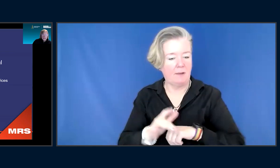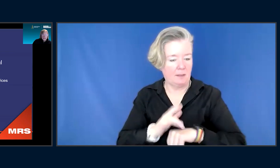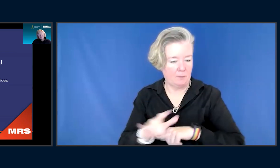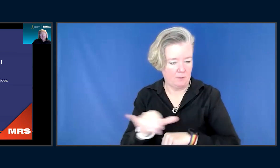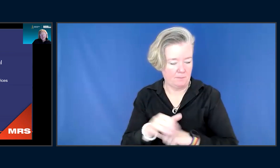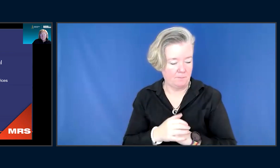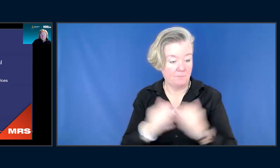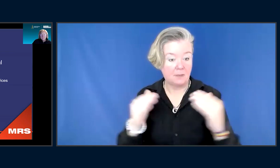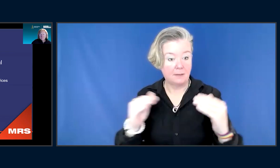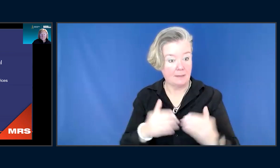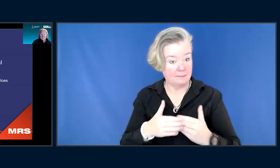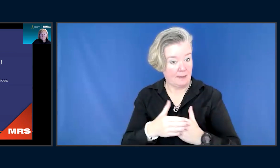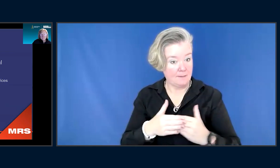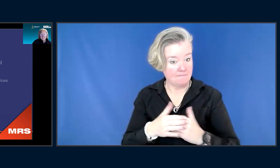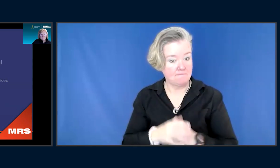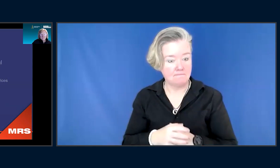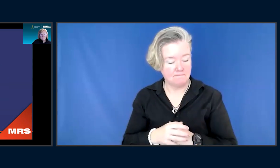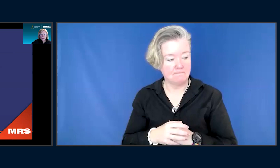that can be available. Next slide.